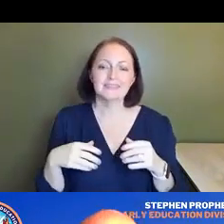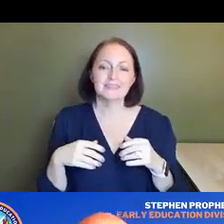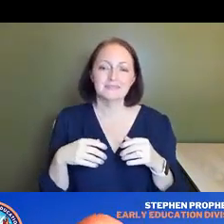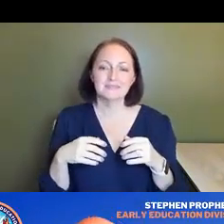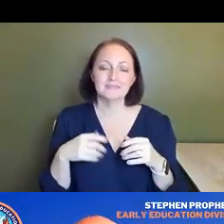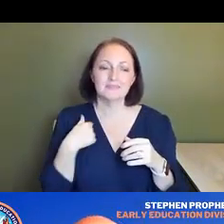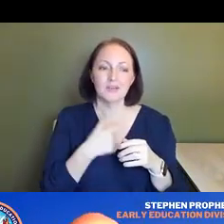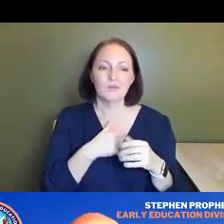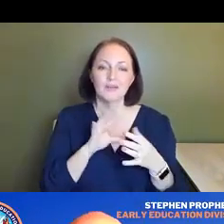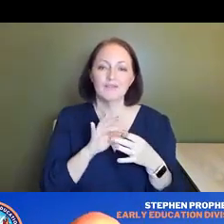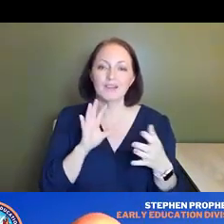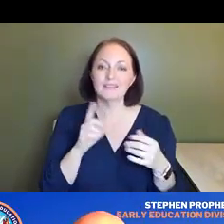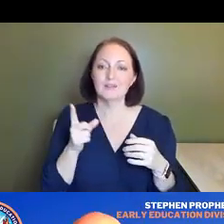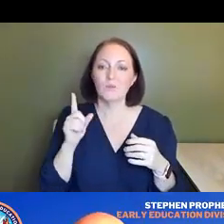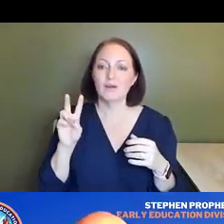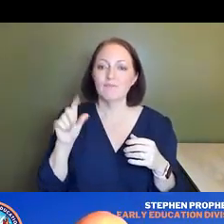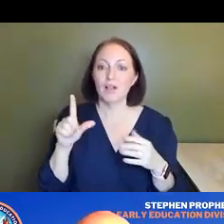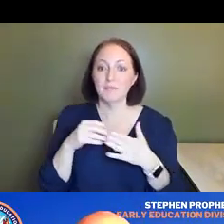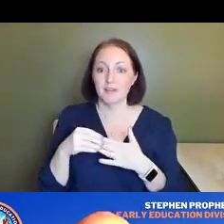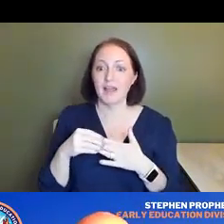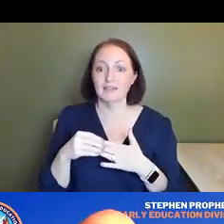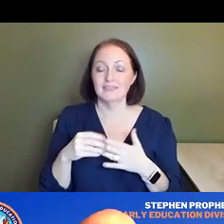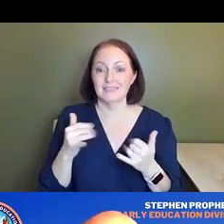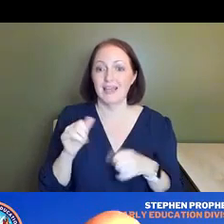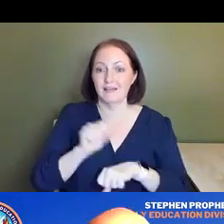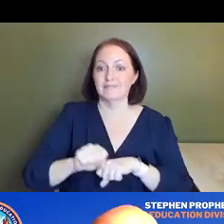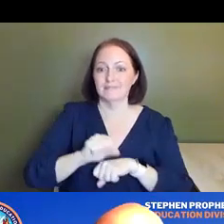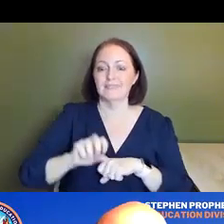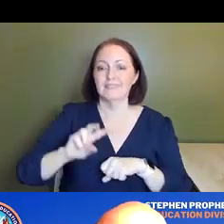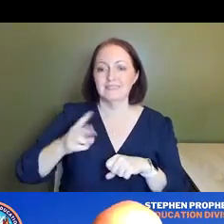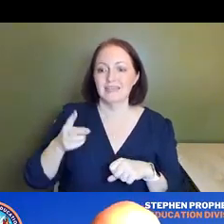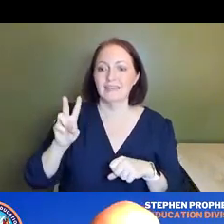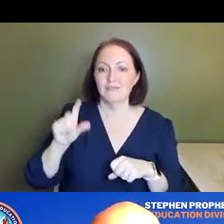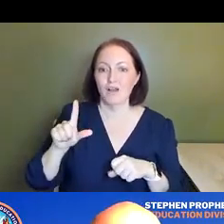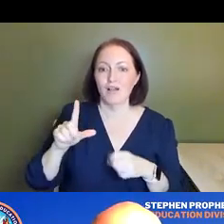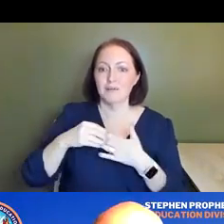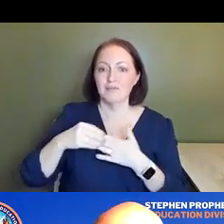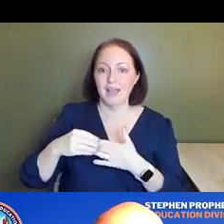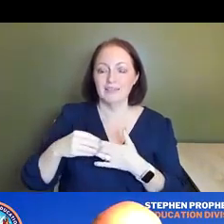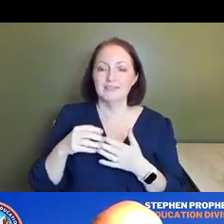released one volume of Guidance we are working on the second volume of Guidance and to support